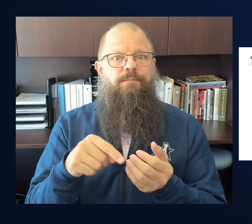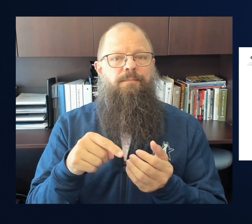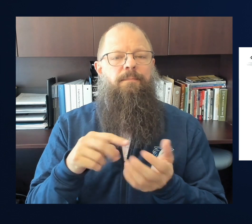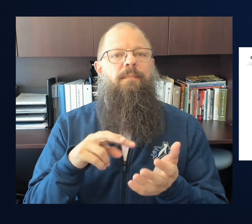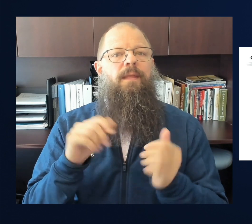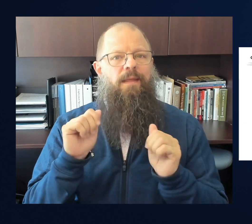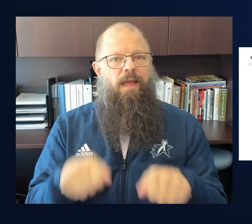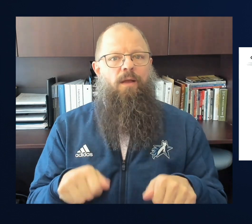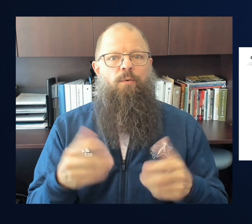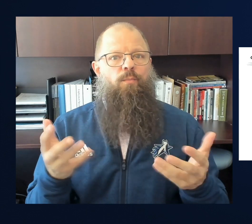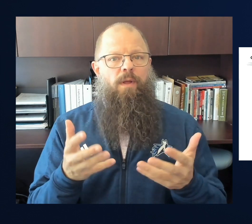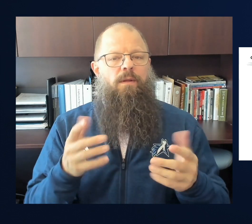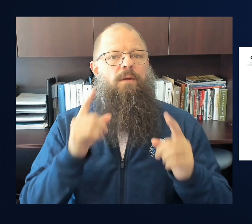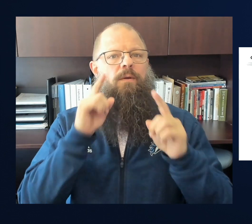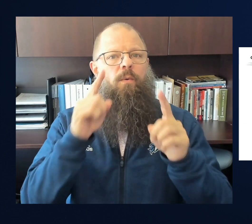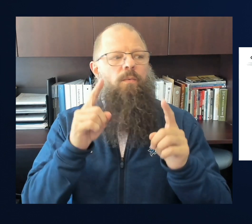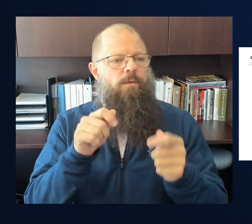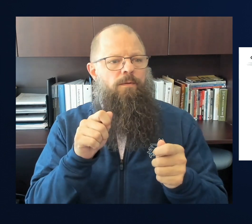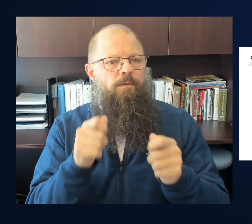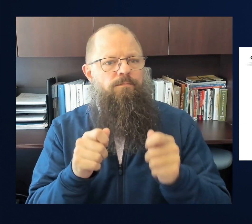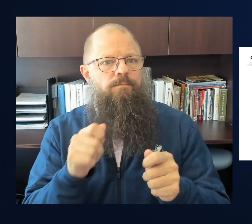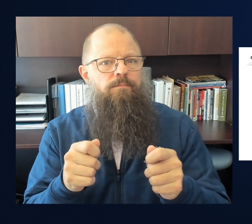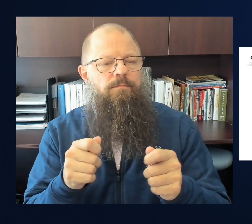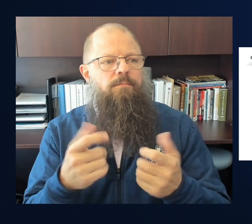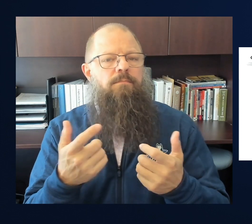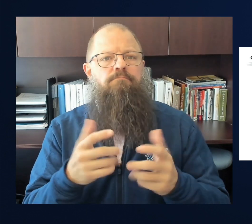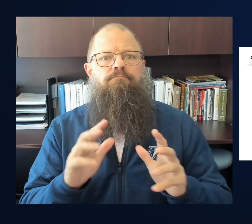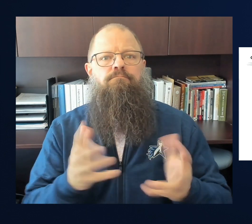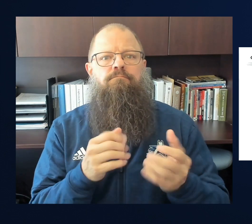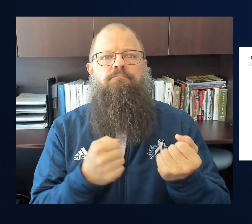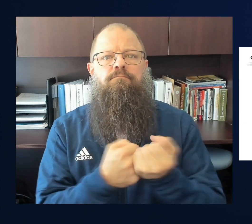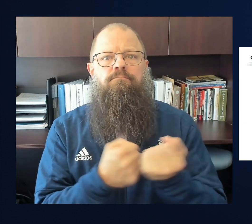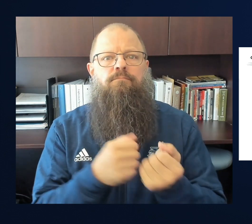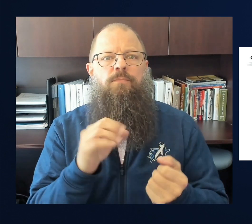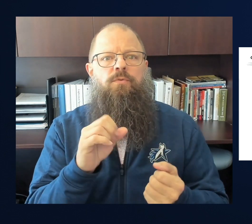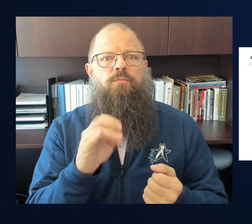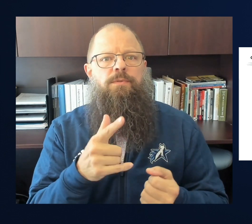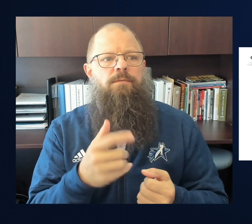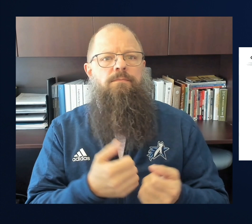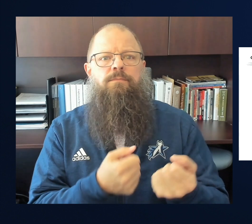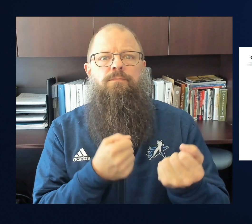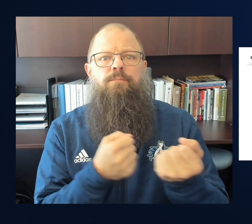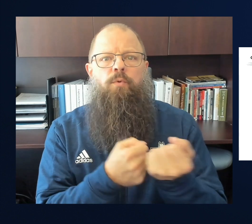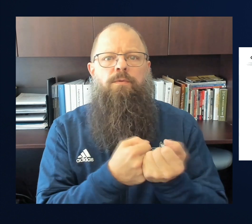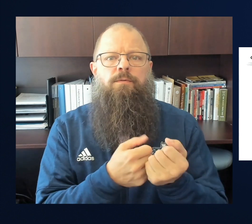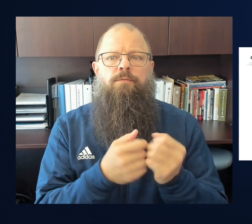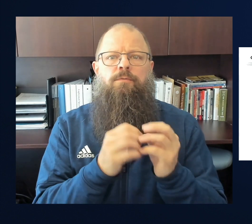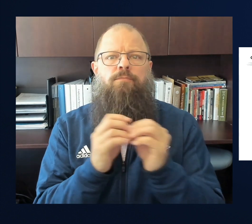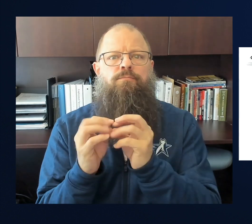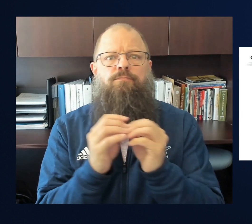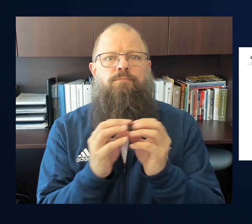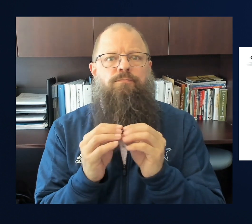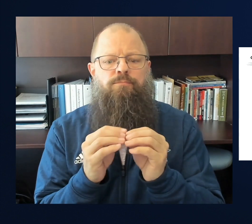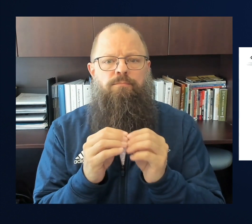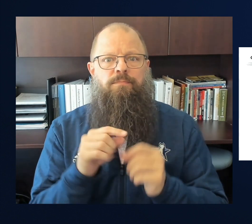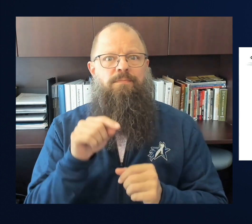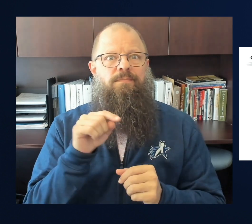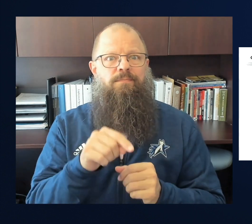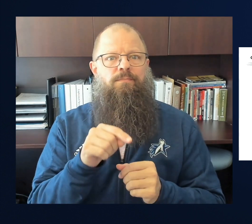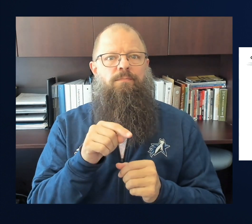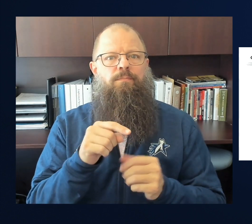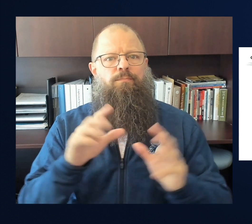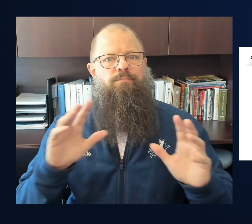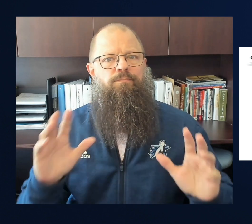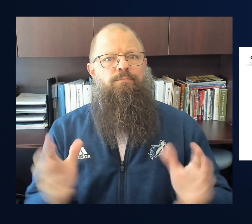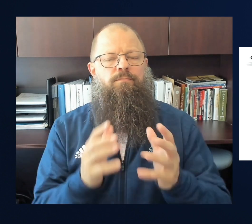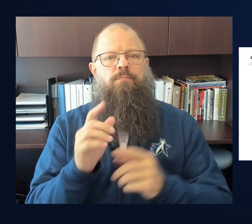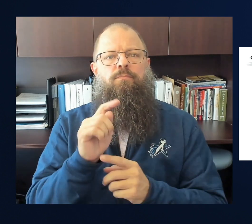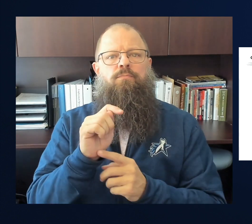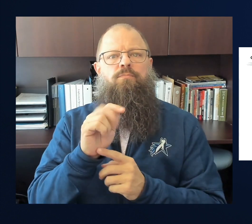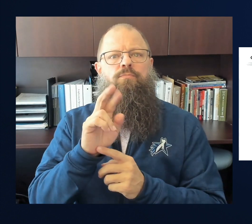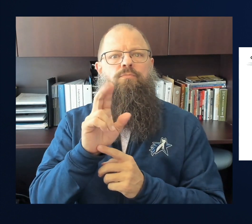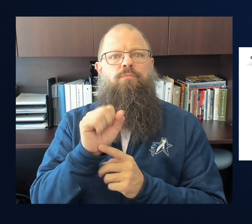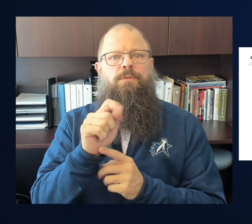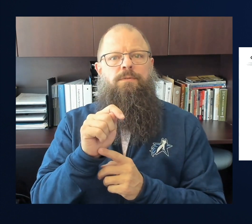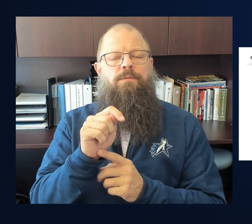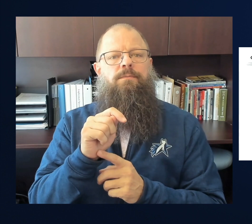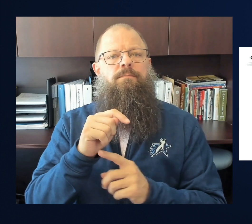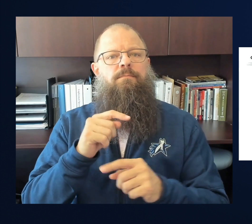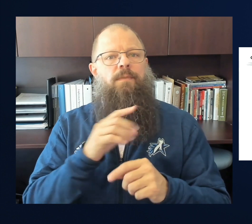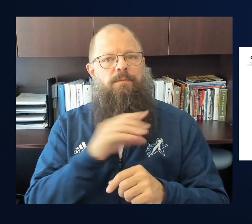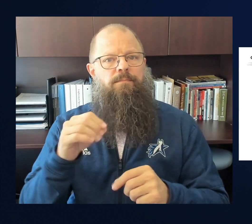shared. This allows for the goals to be tweaked to offer support and continued collaboration,